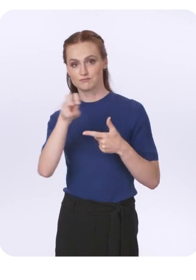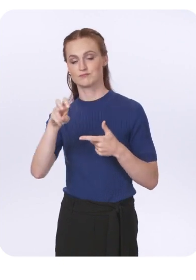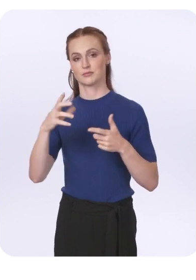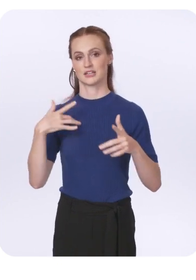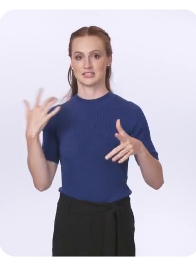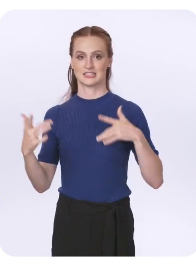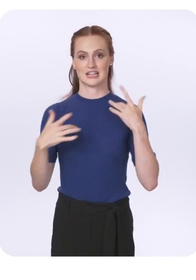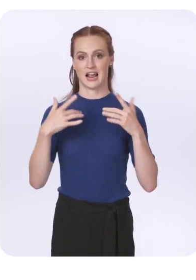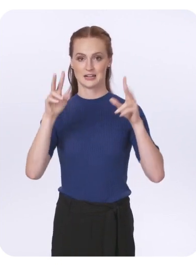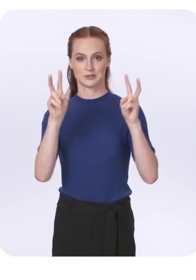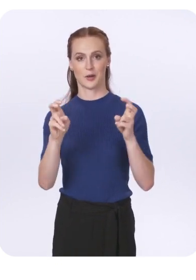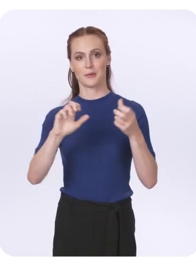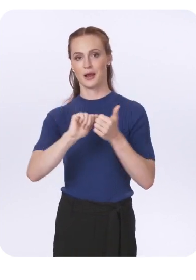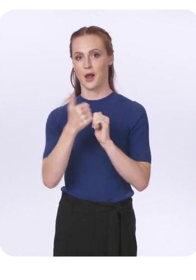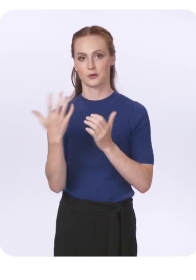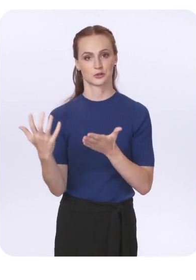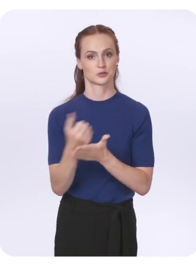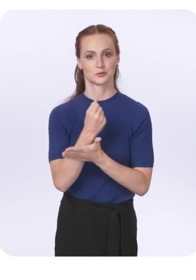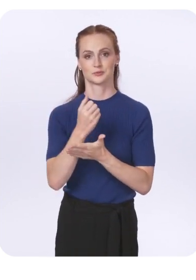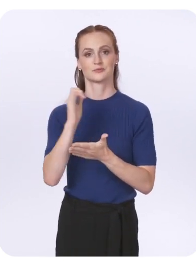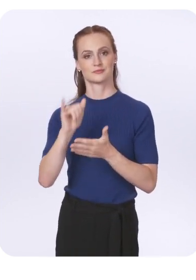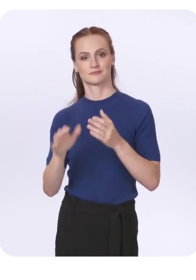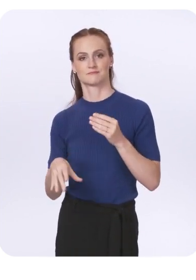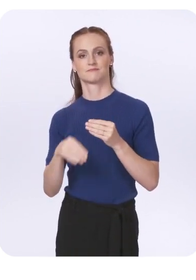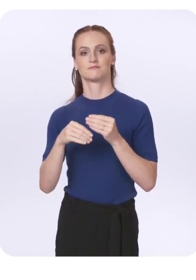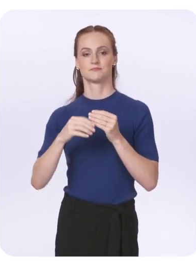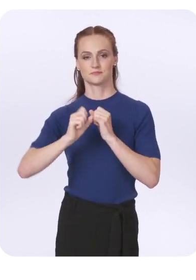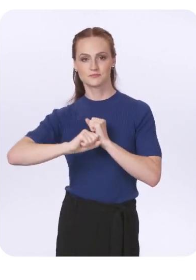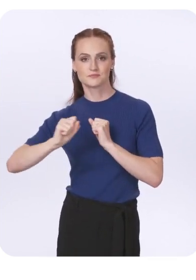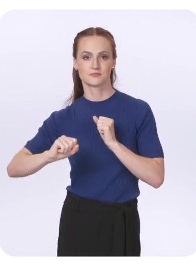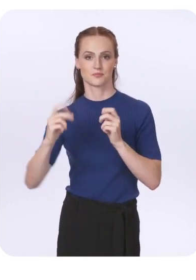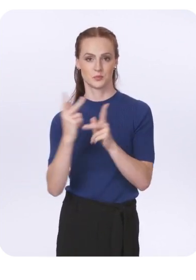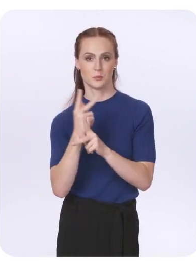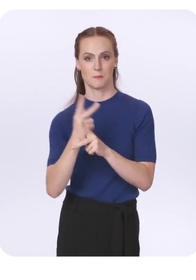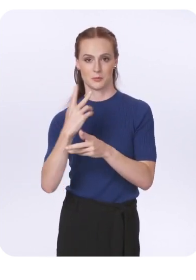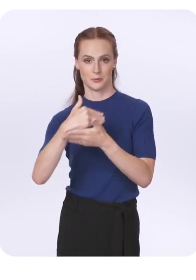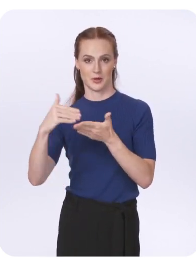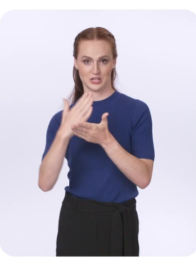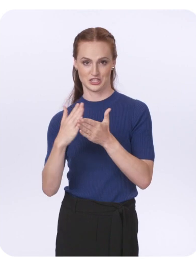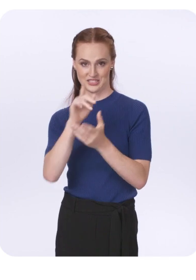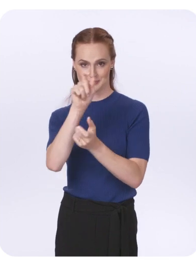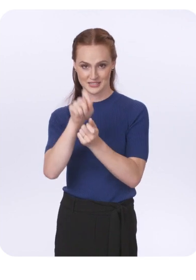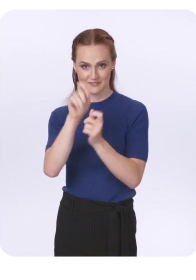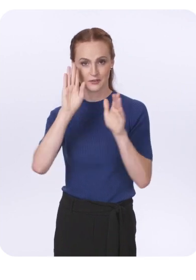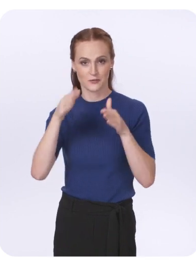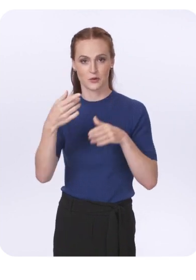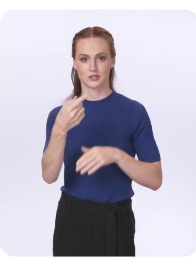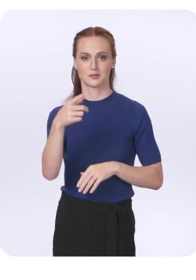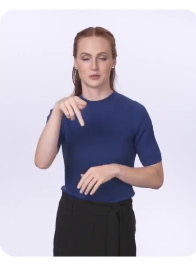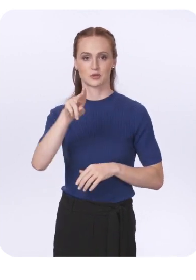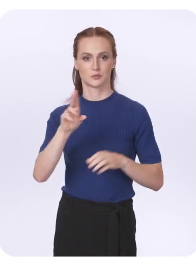of how to utilize that additional expanded compute budget, specifically focused on GPU performance.